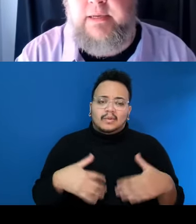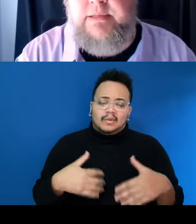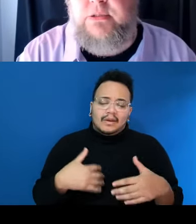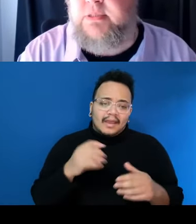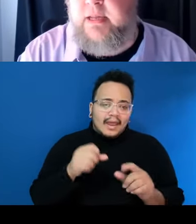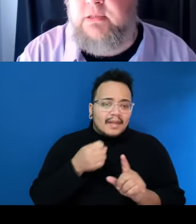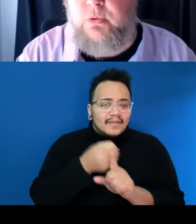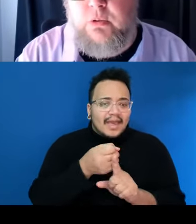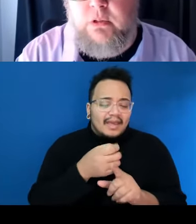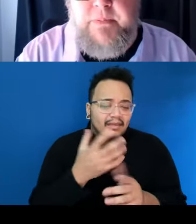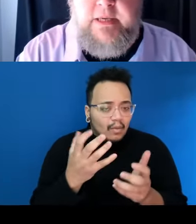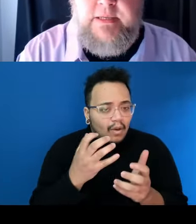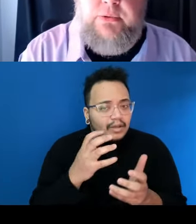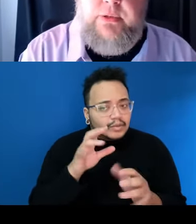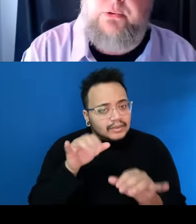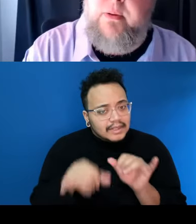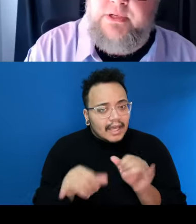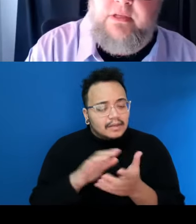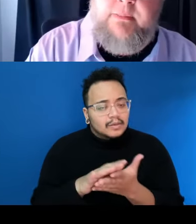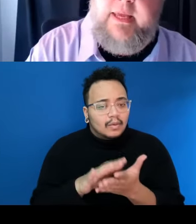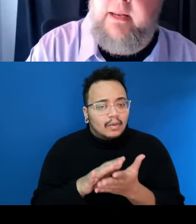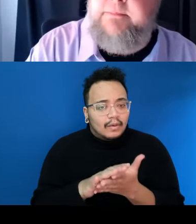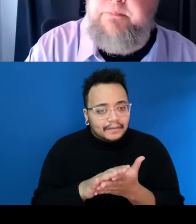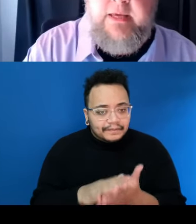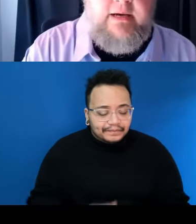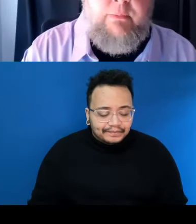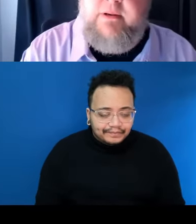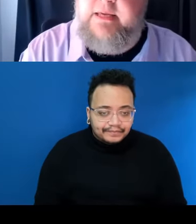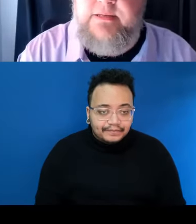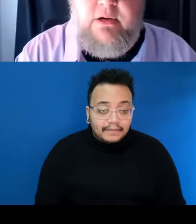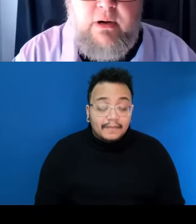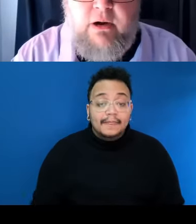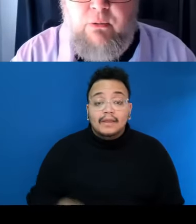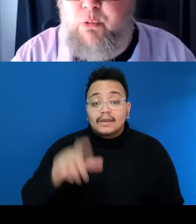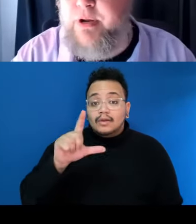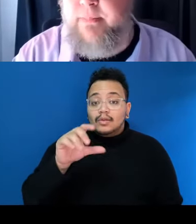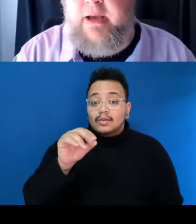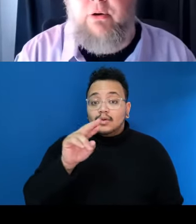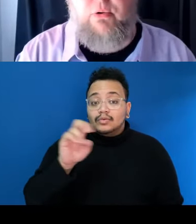and to stay in school. So, like Loree mentioned in the beginning, when kids are are worried about